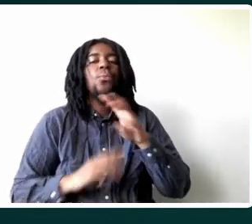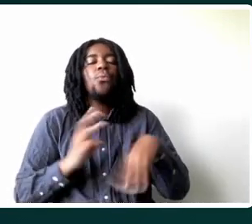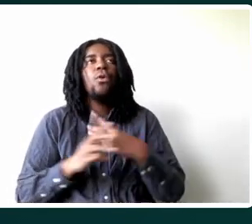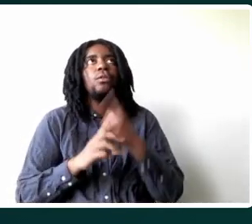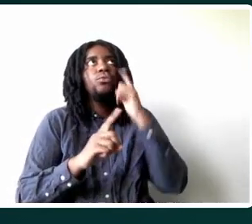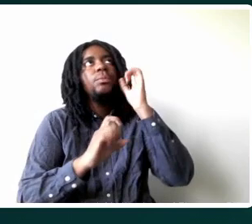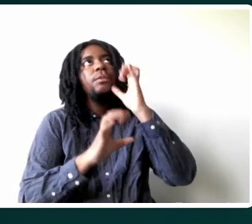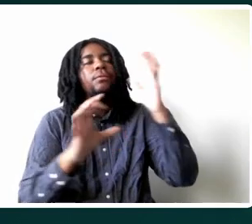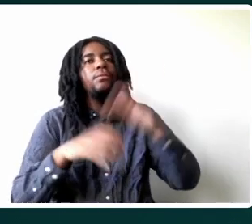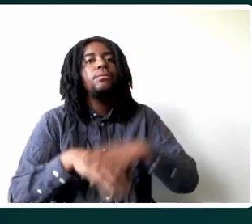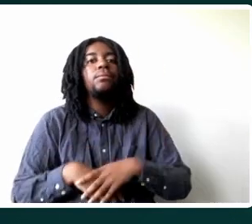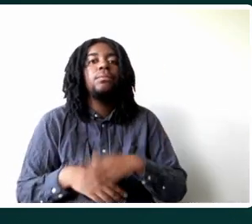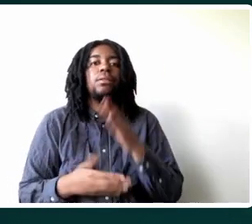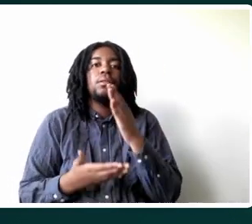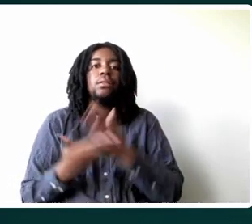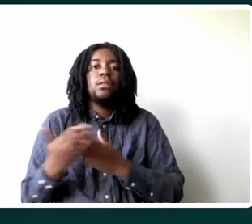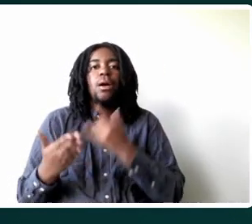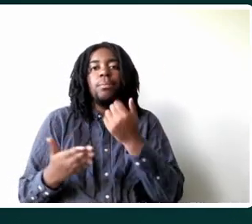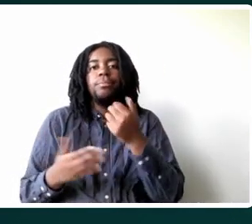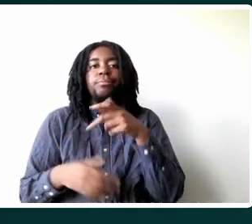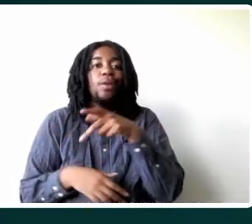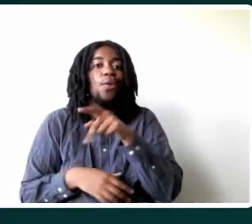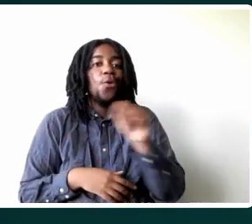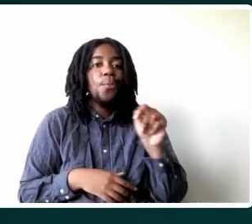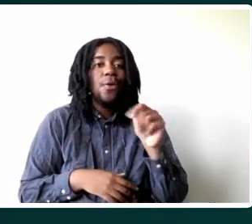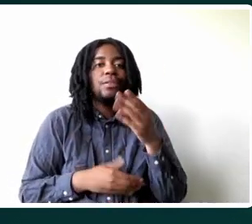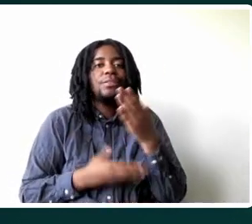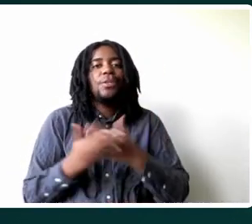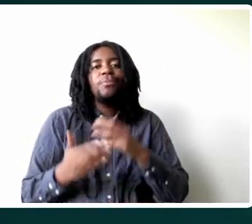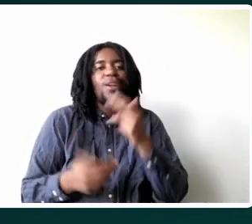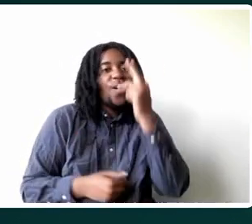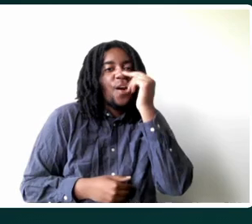just created kind of like a PowerPoint slide with different images and they